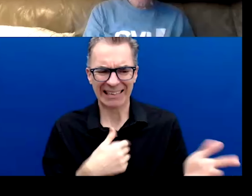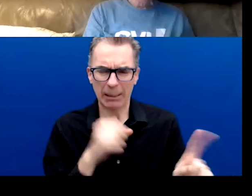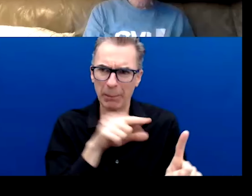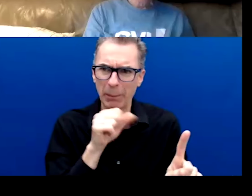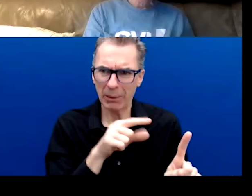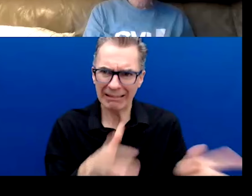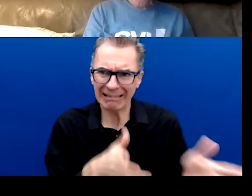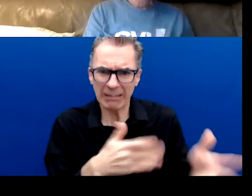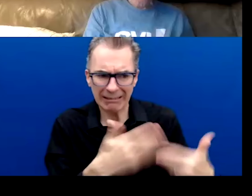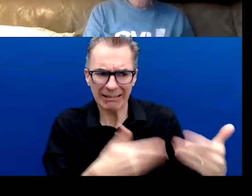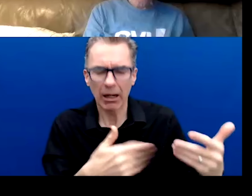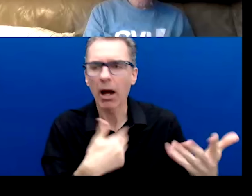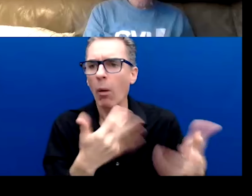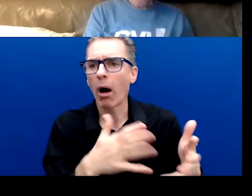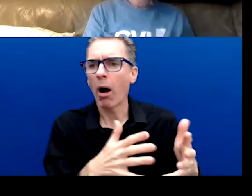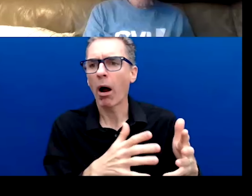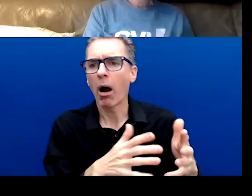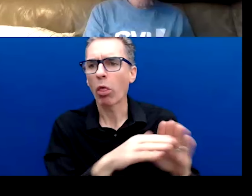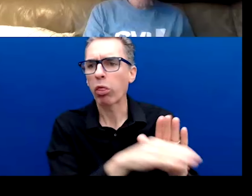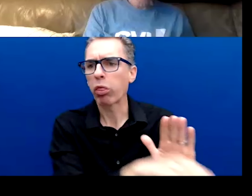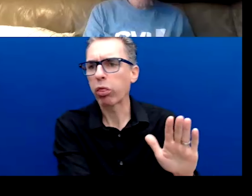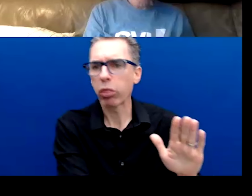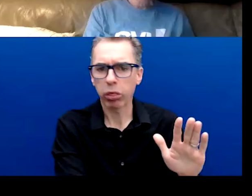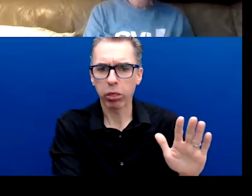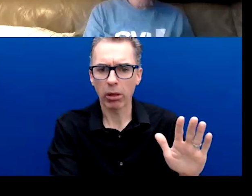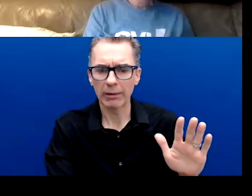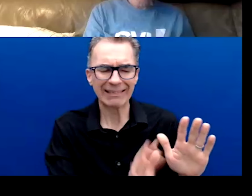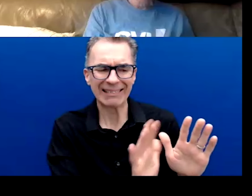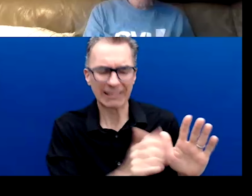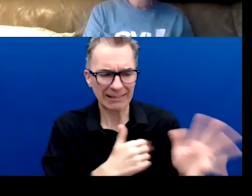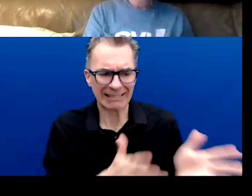If we see them slipping off a rock and starting to slide down the mountain, you know,